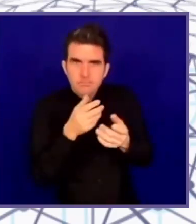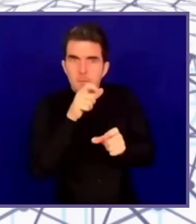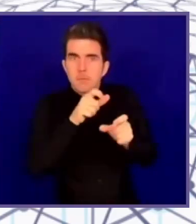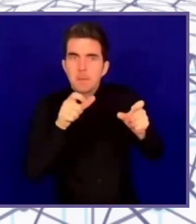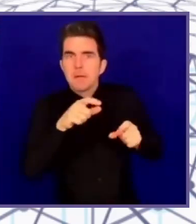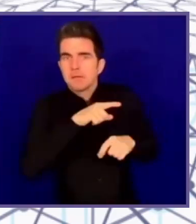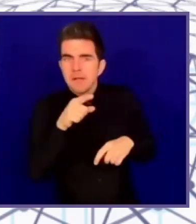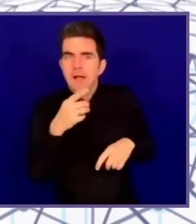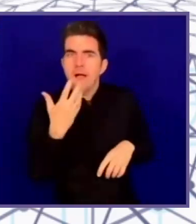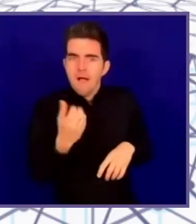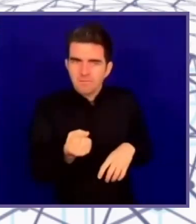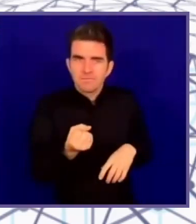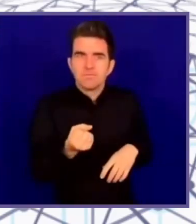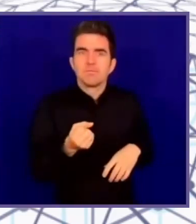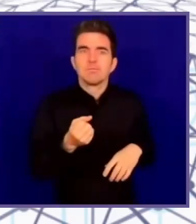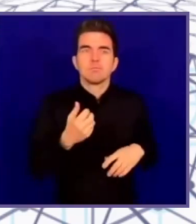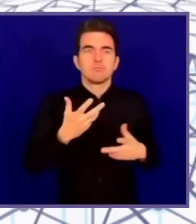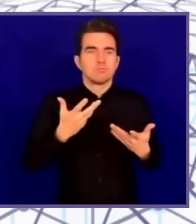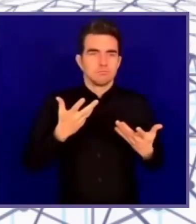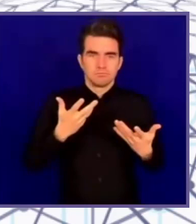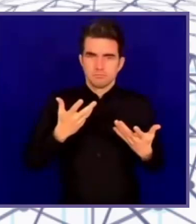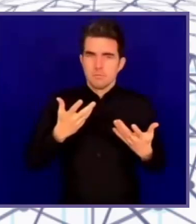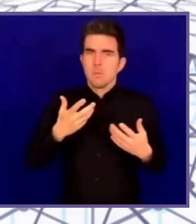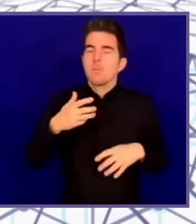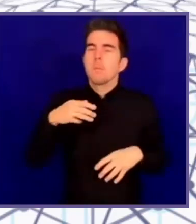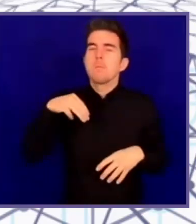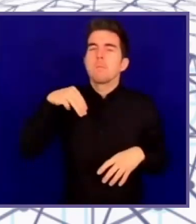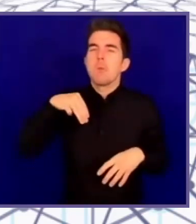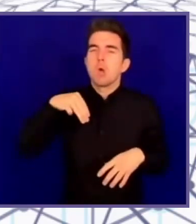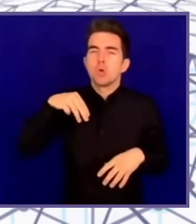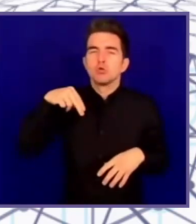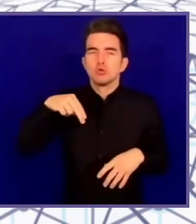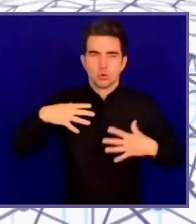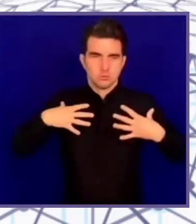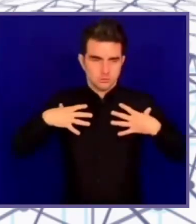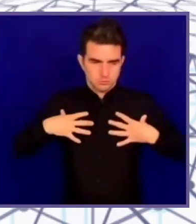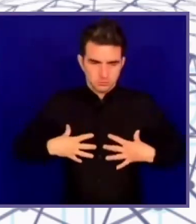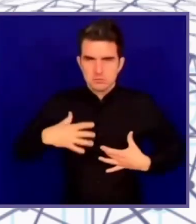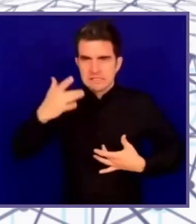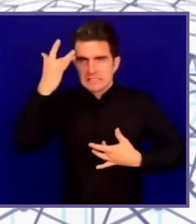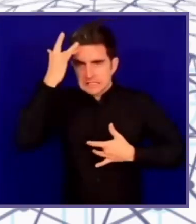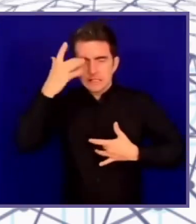hands free invisibly, silently and initially to unlock people with motor neurone disease and